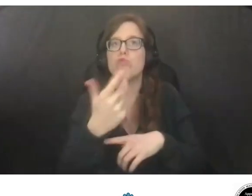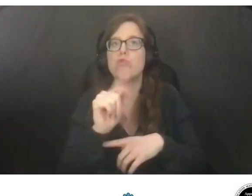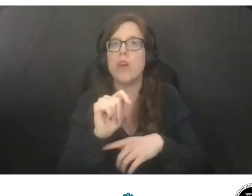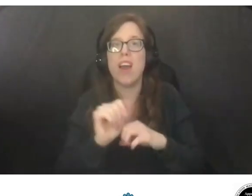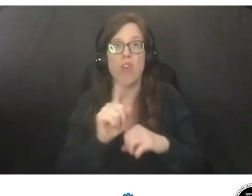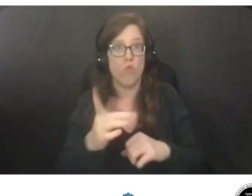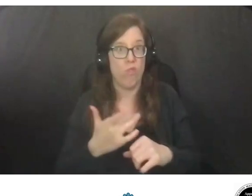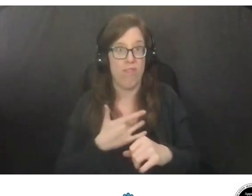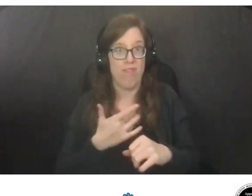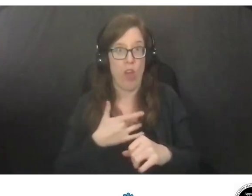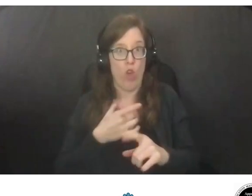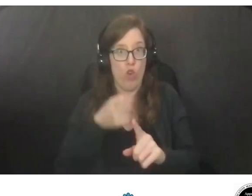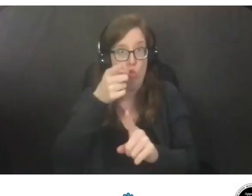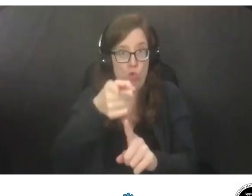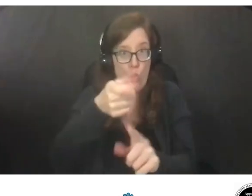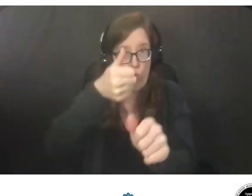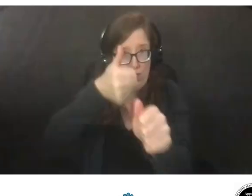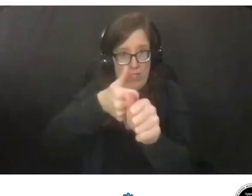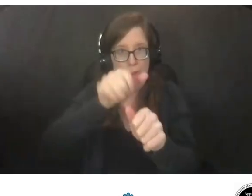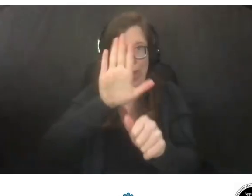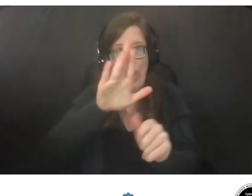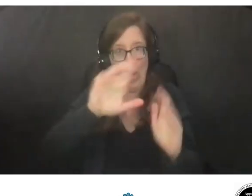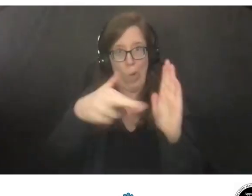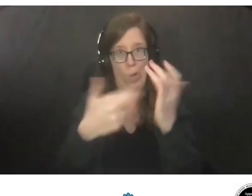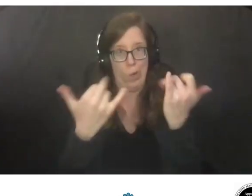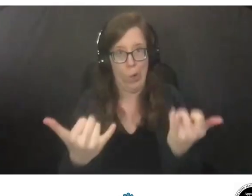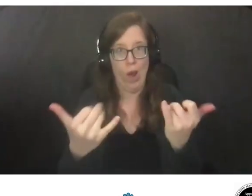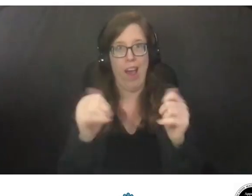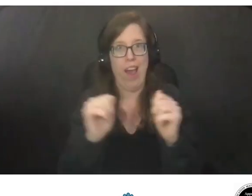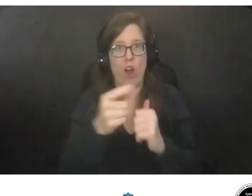how you feel like you in your role can support those areas,